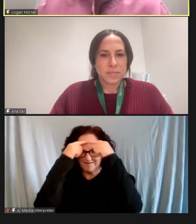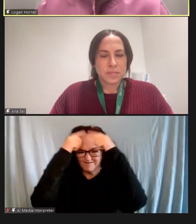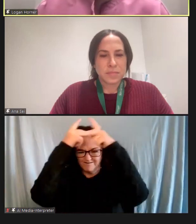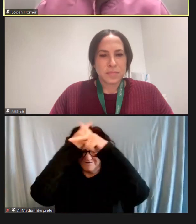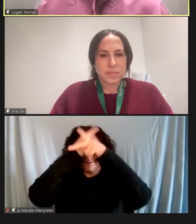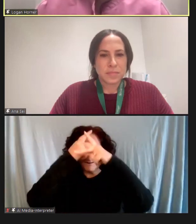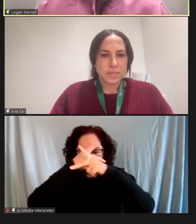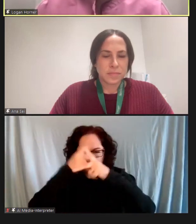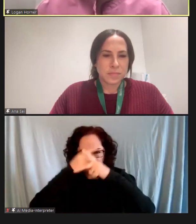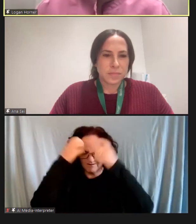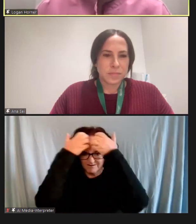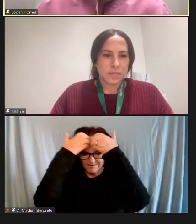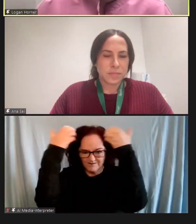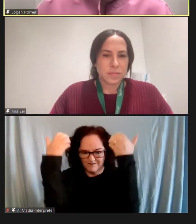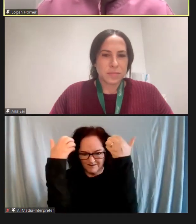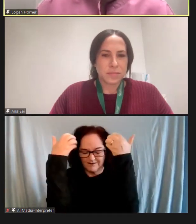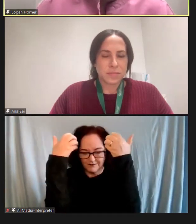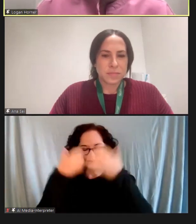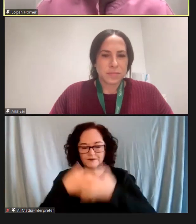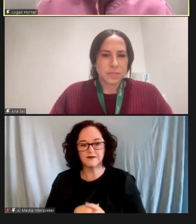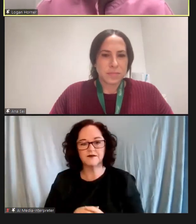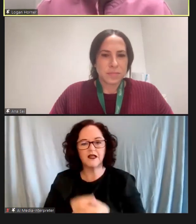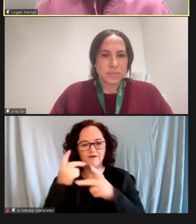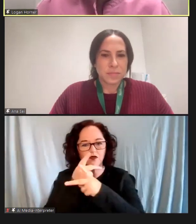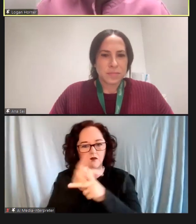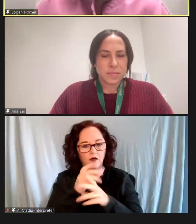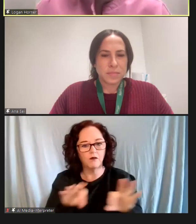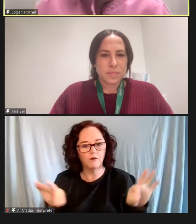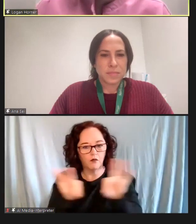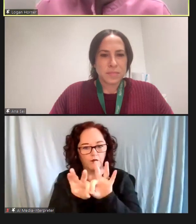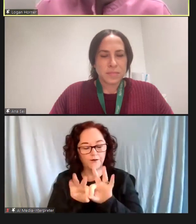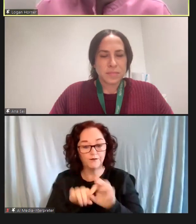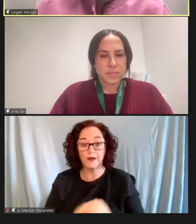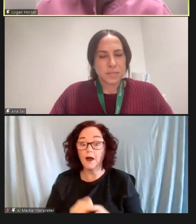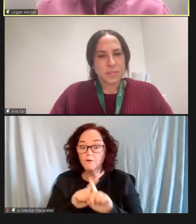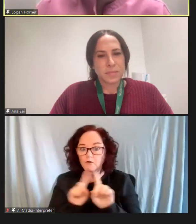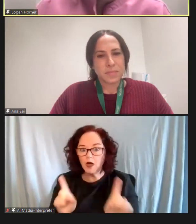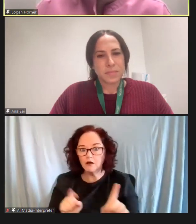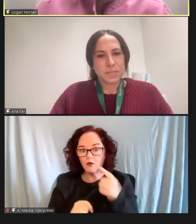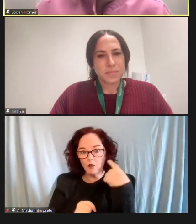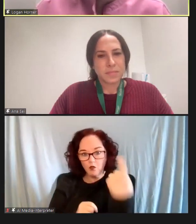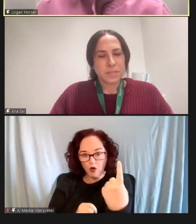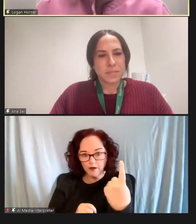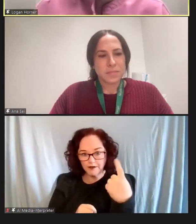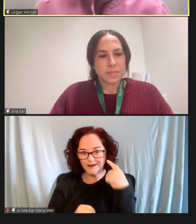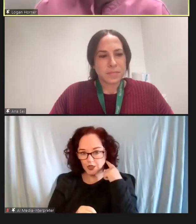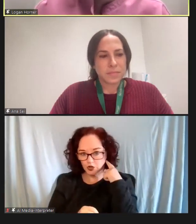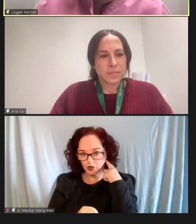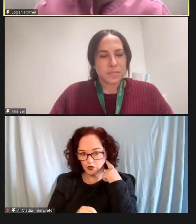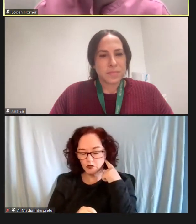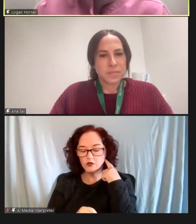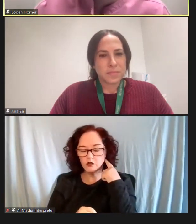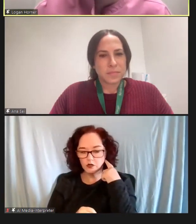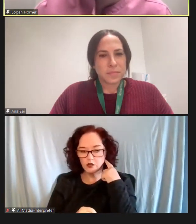is important when we have one ear you have